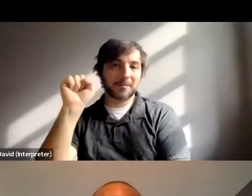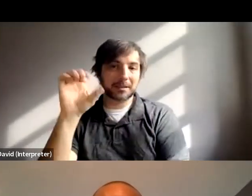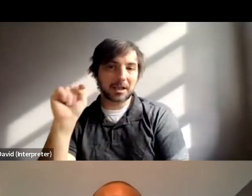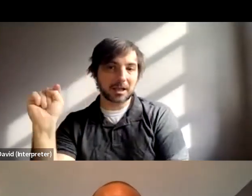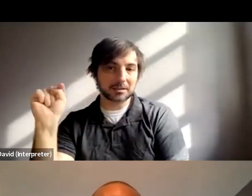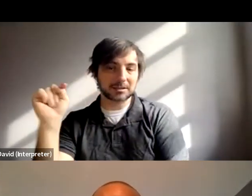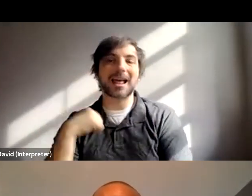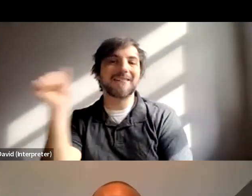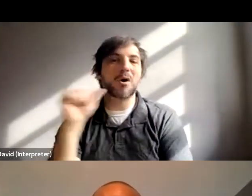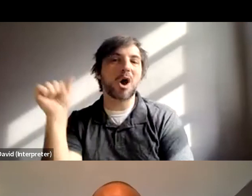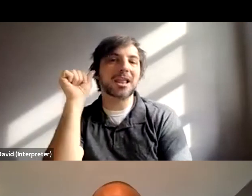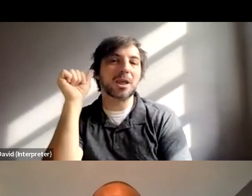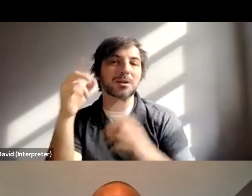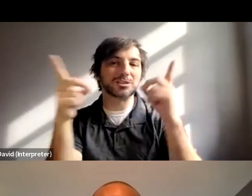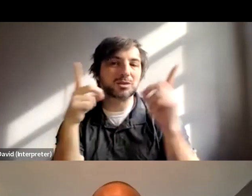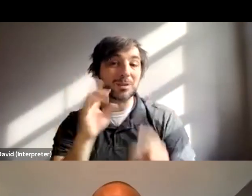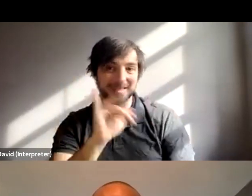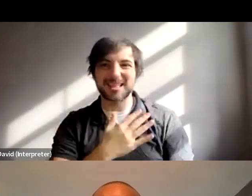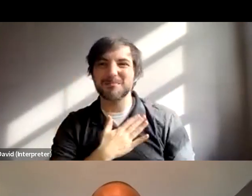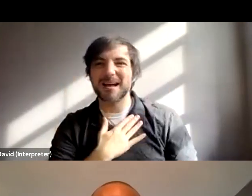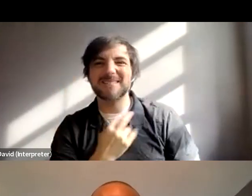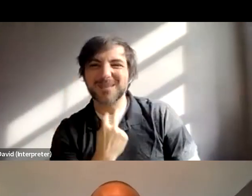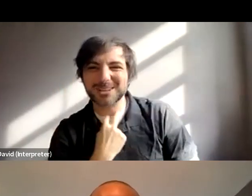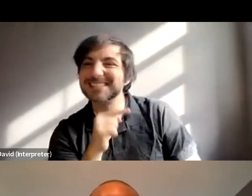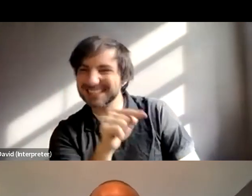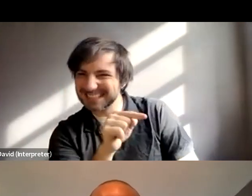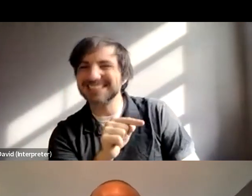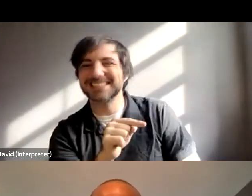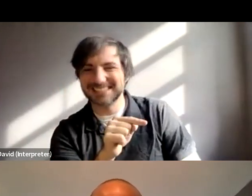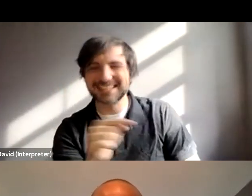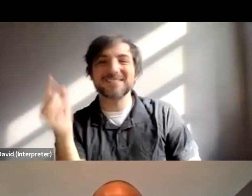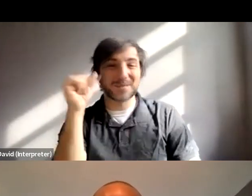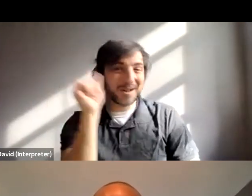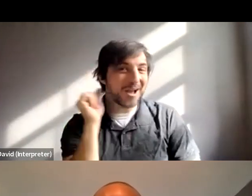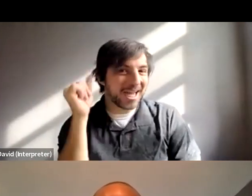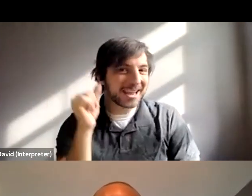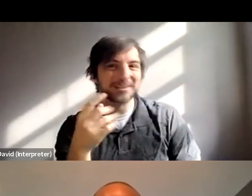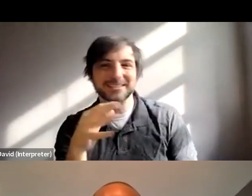might have recognized my voice doing the audio description. For those that haven't heard, I'll